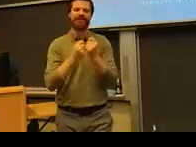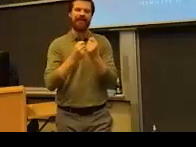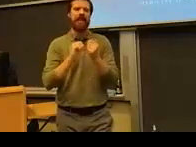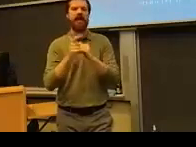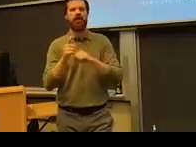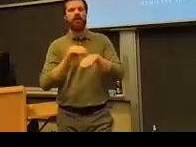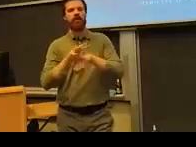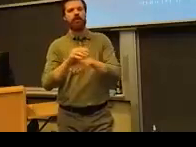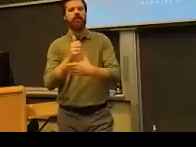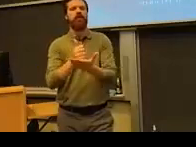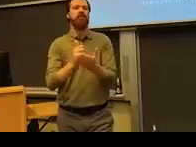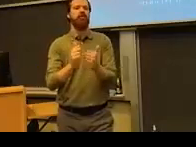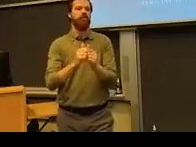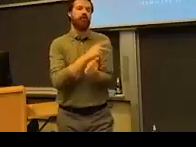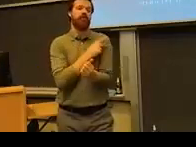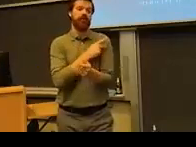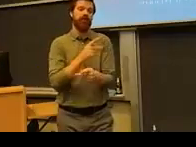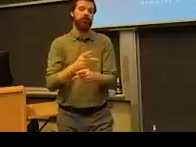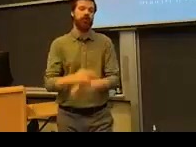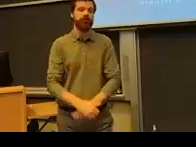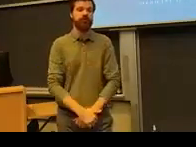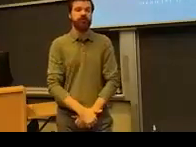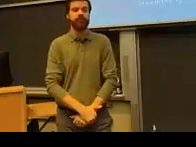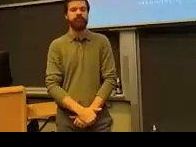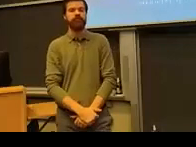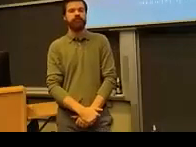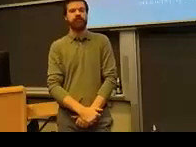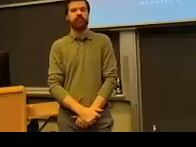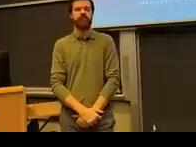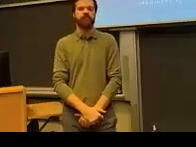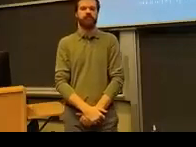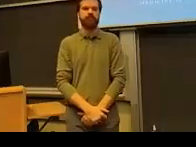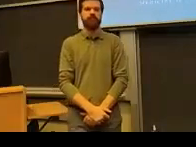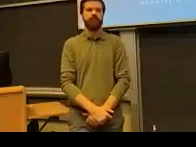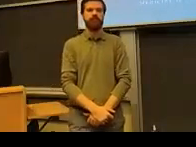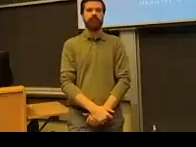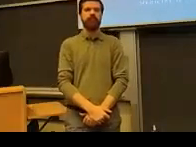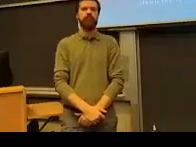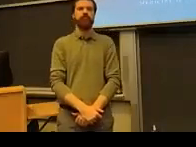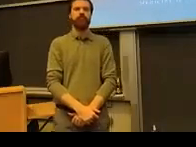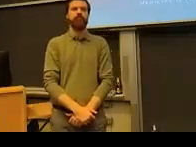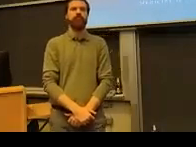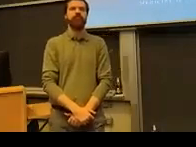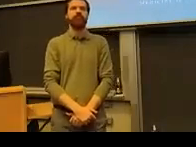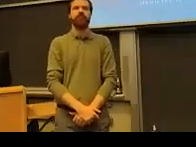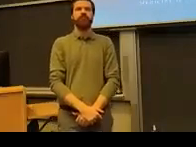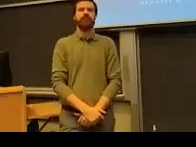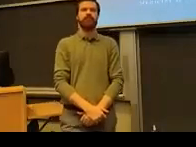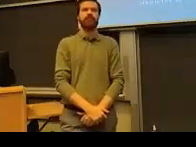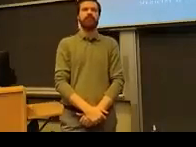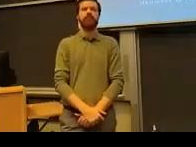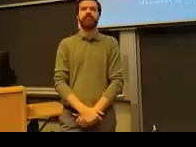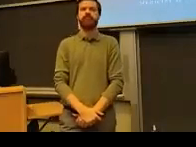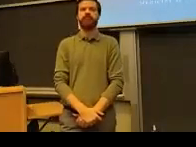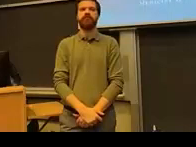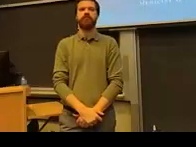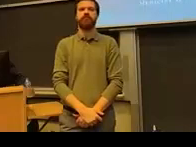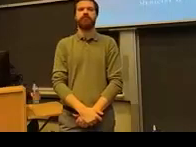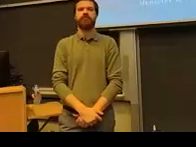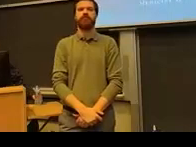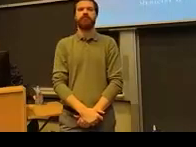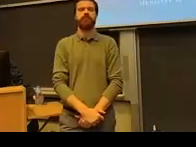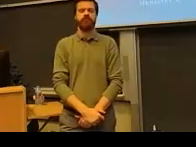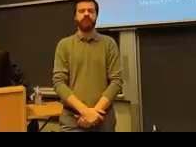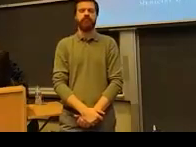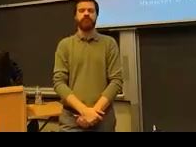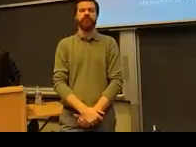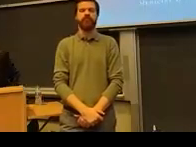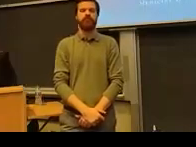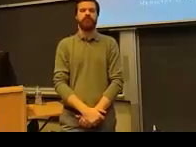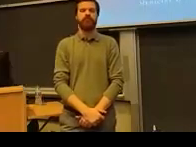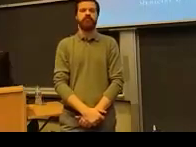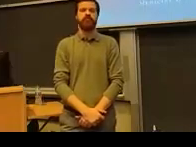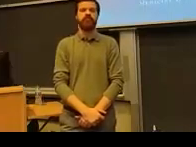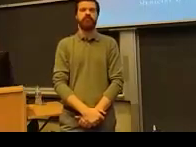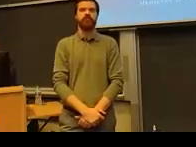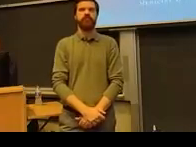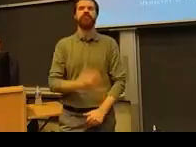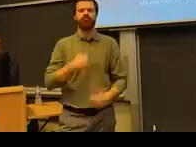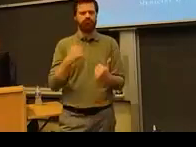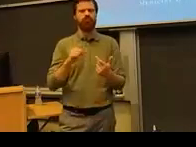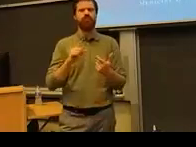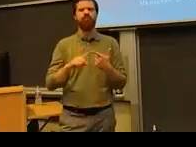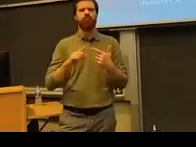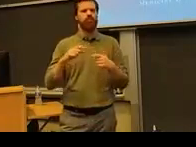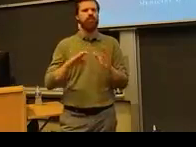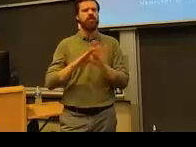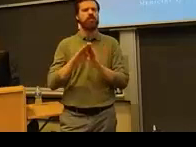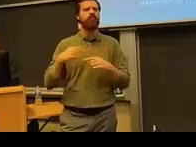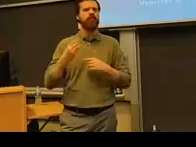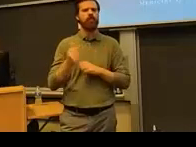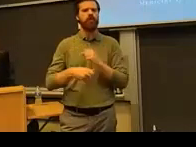care and we uh tried to develop over the past couple of years initiatives around the the